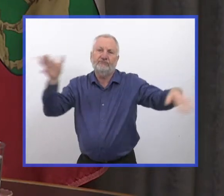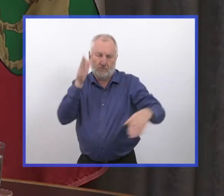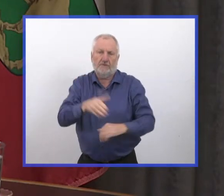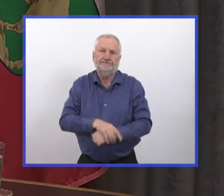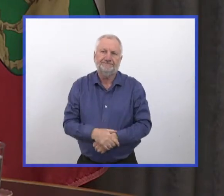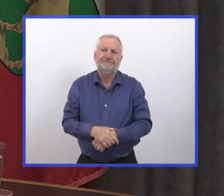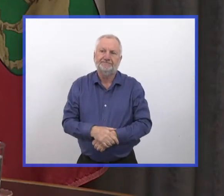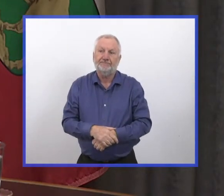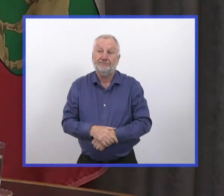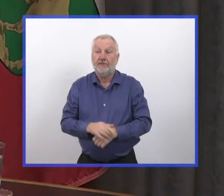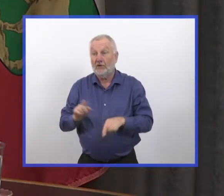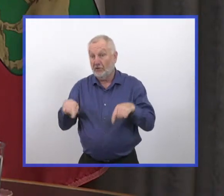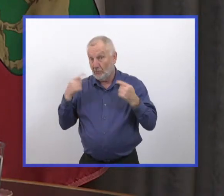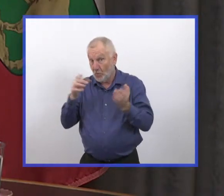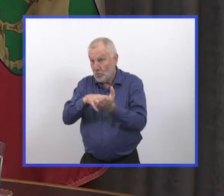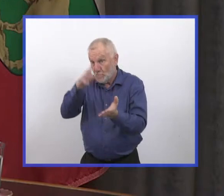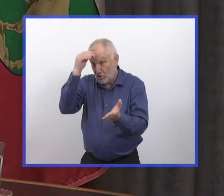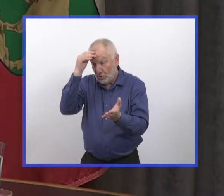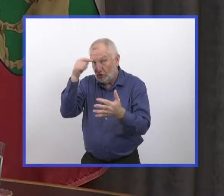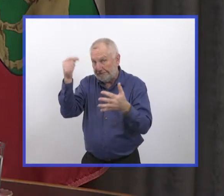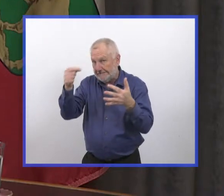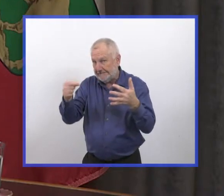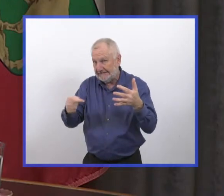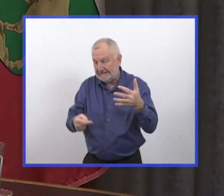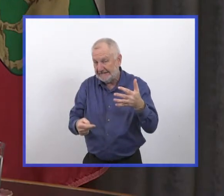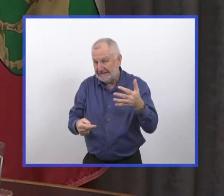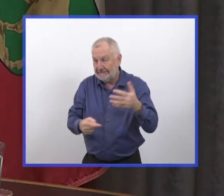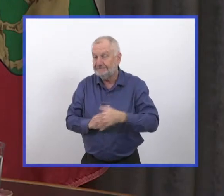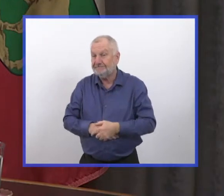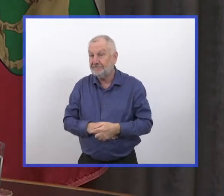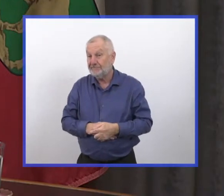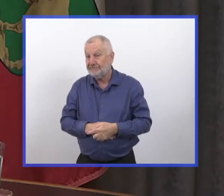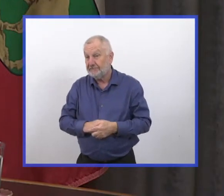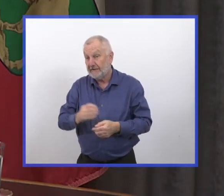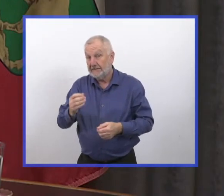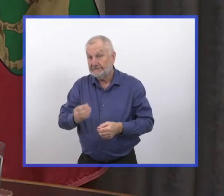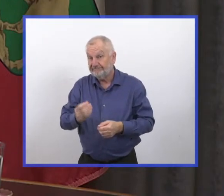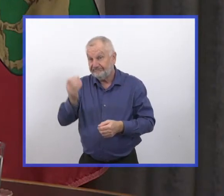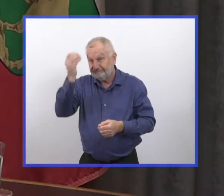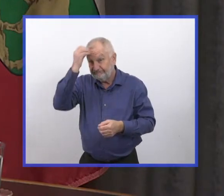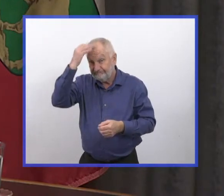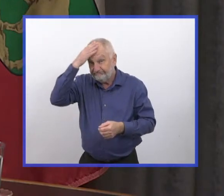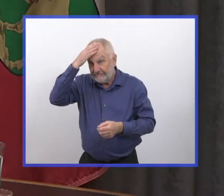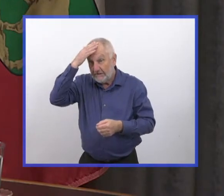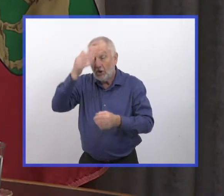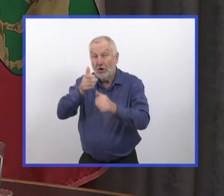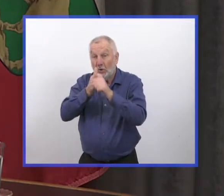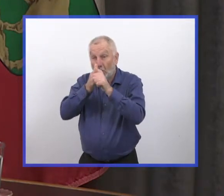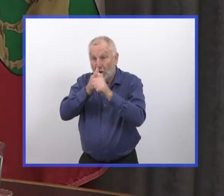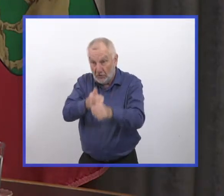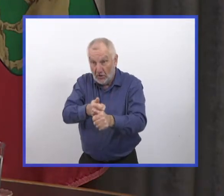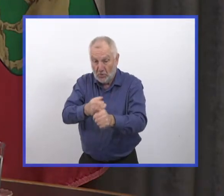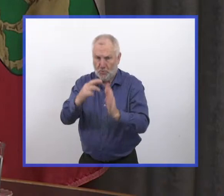We must also remember that we likely need greater than 70 percent of the population to be immunized in order to achieve herd immunity.